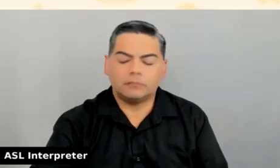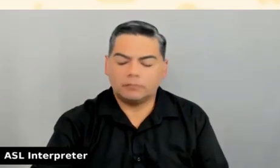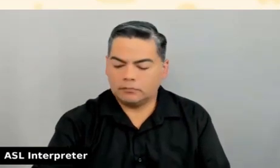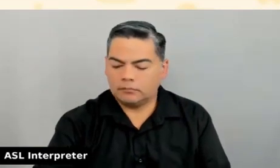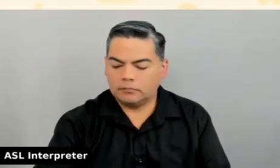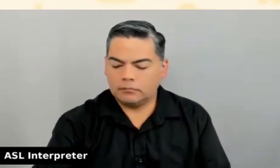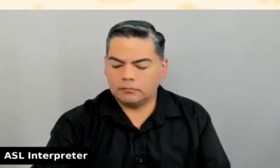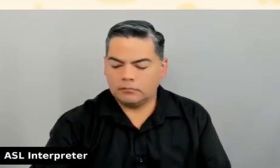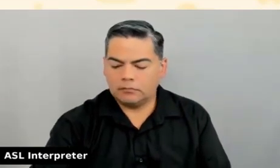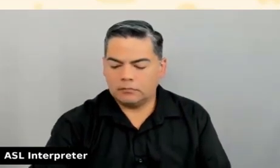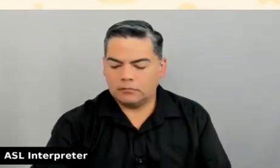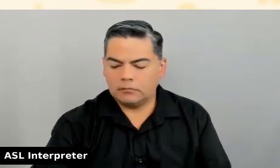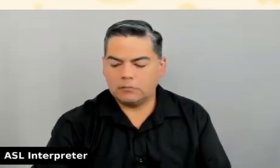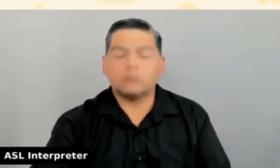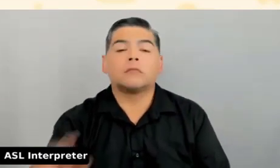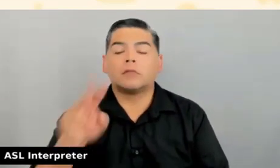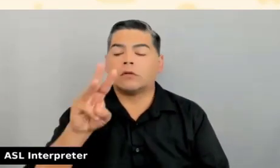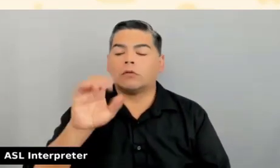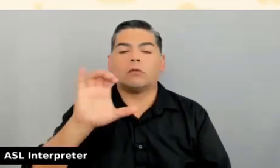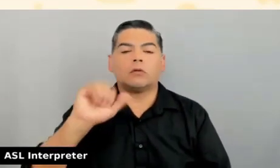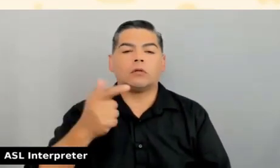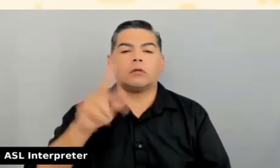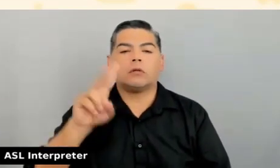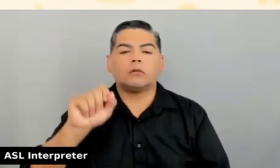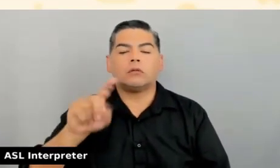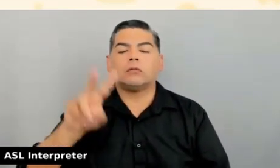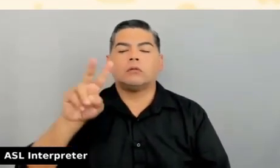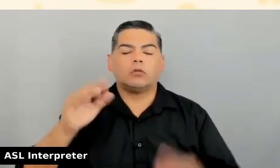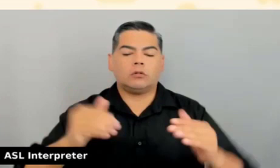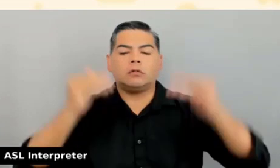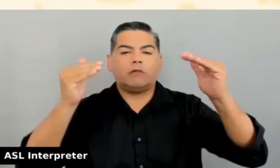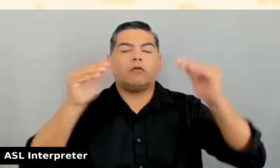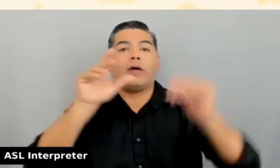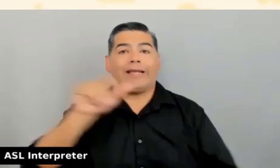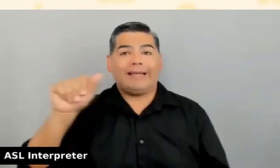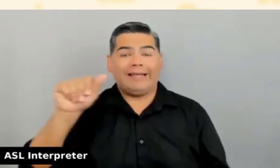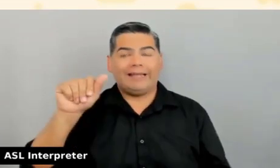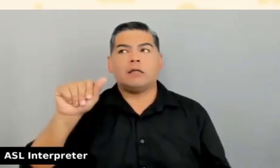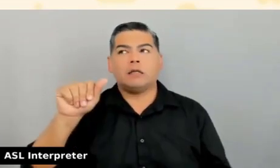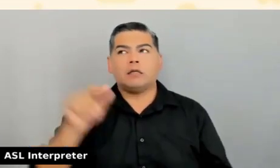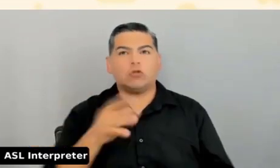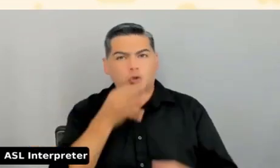So, WCAG 2.2 level double A, is coming out very soon.